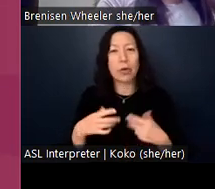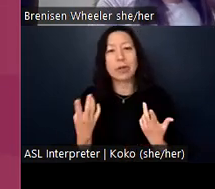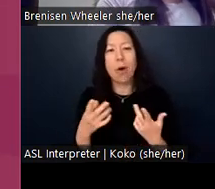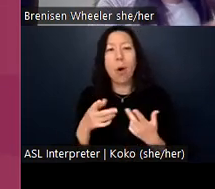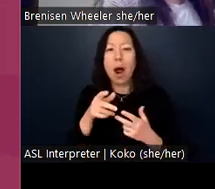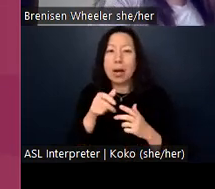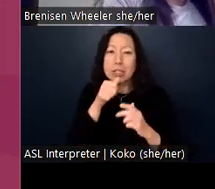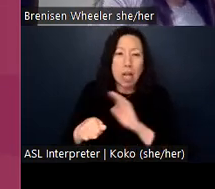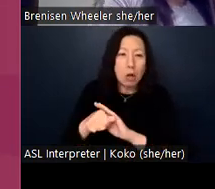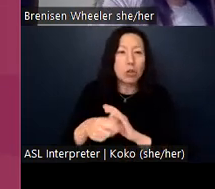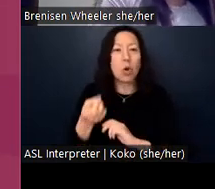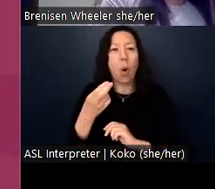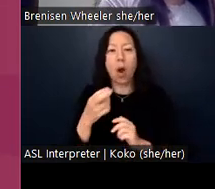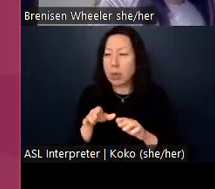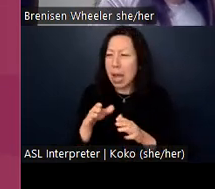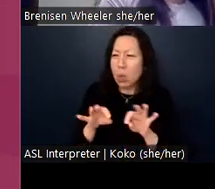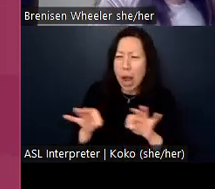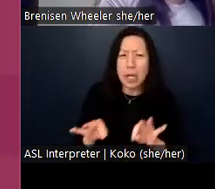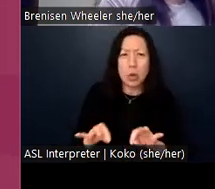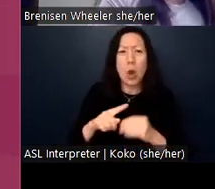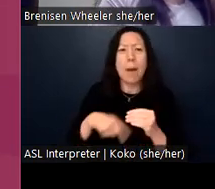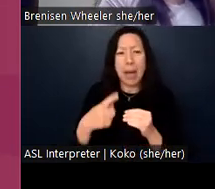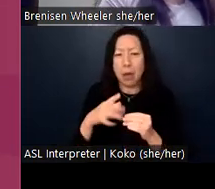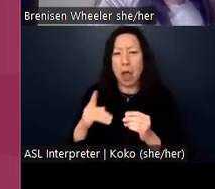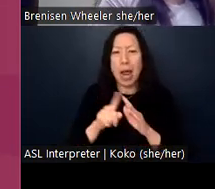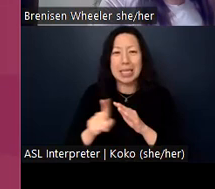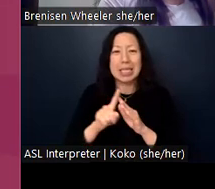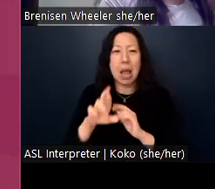13:26:04 As we discussed previously at this, creates more than visible scars.